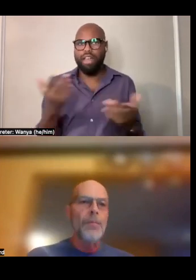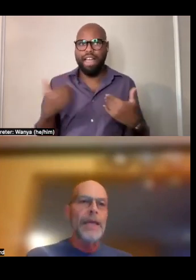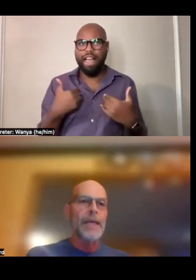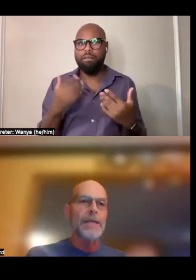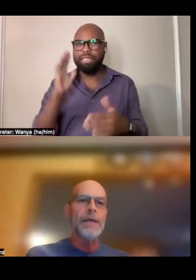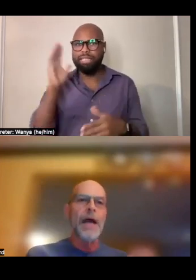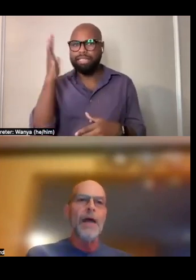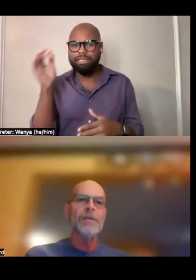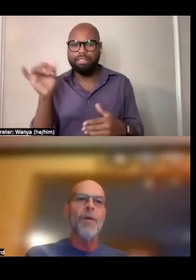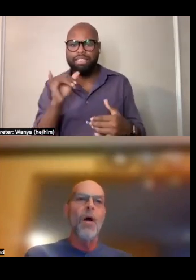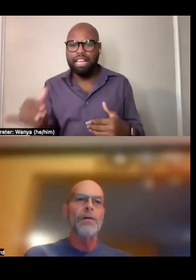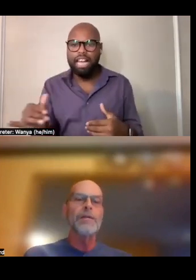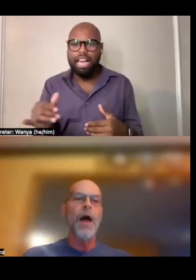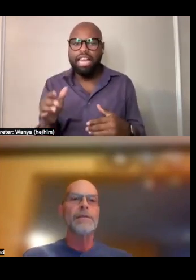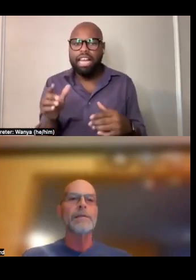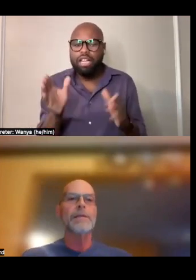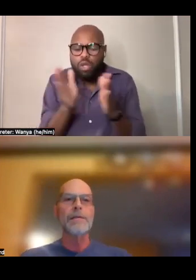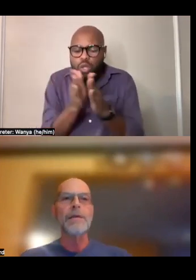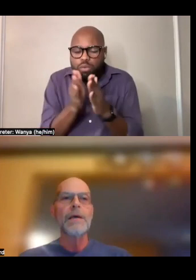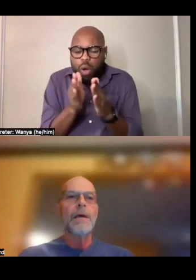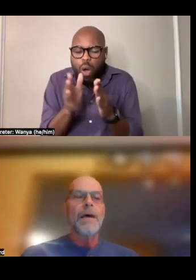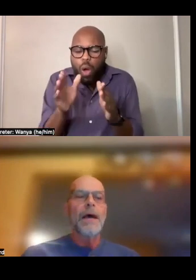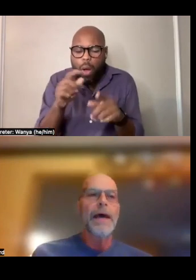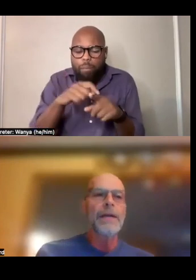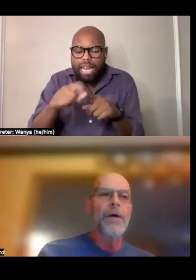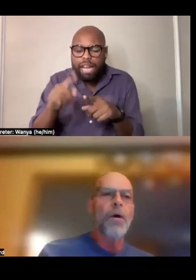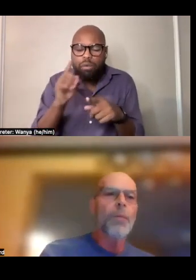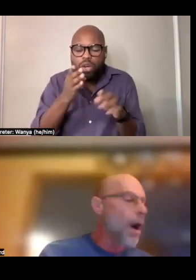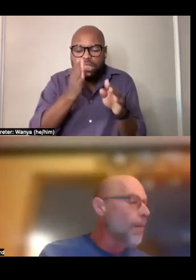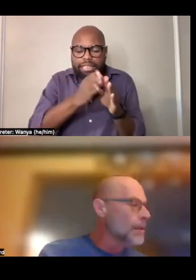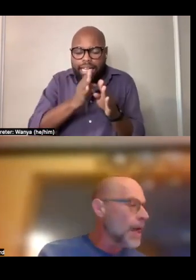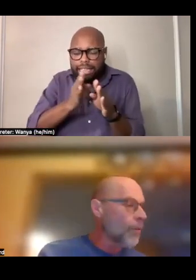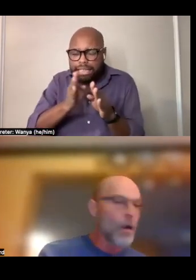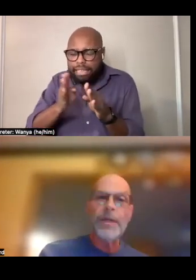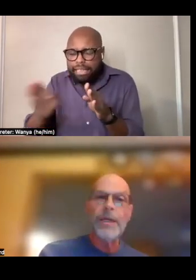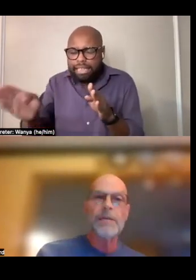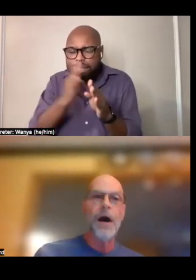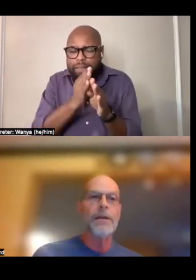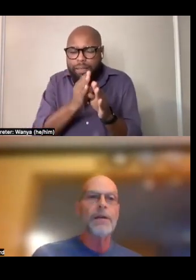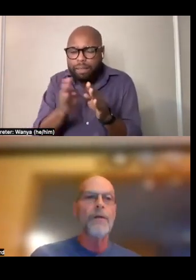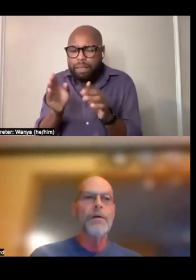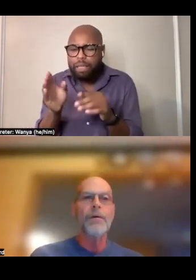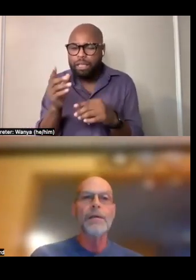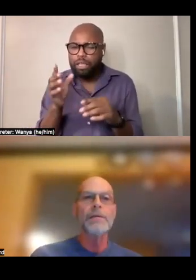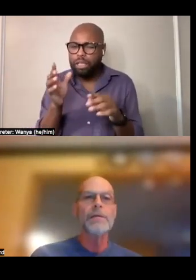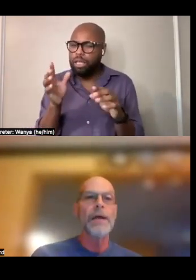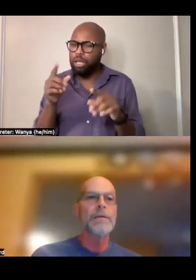the bean into ever smaller slices. And the whole problem is that one bean is not enough and we can slice it